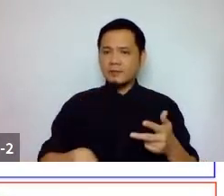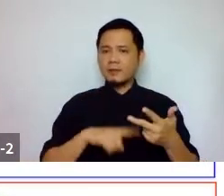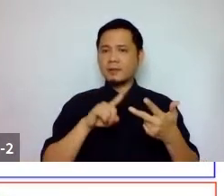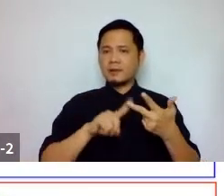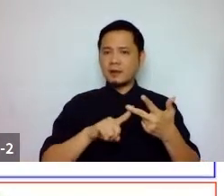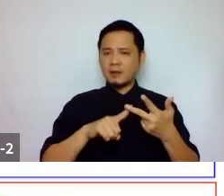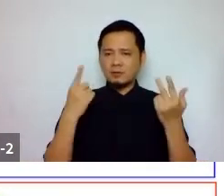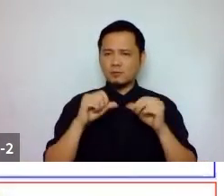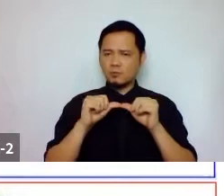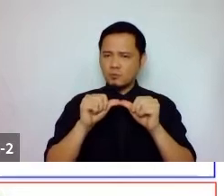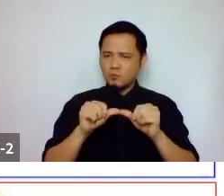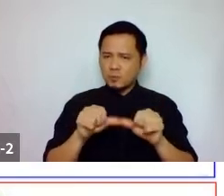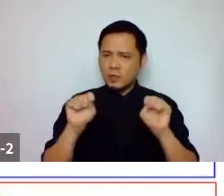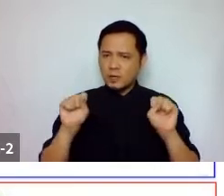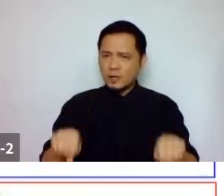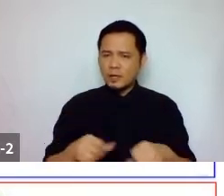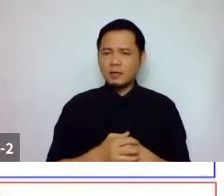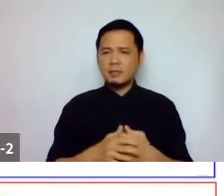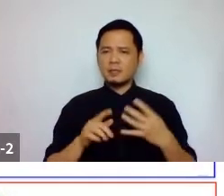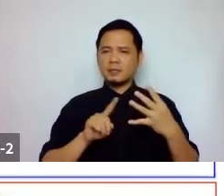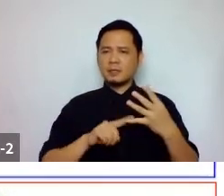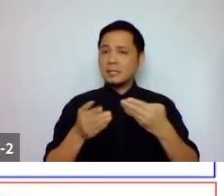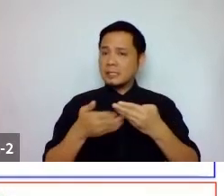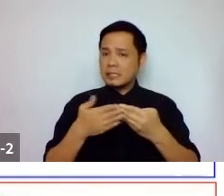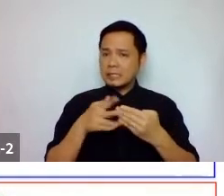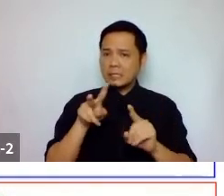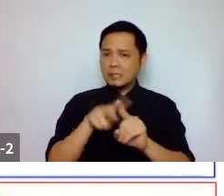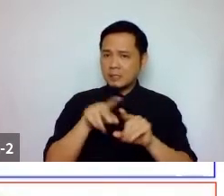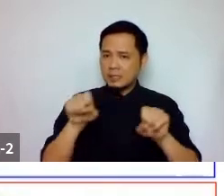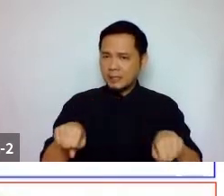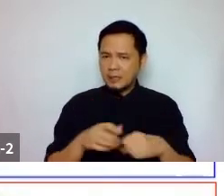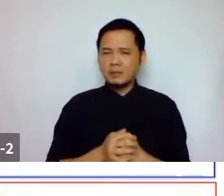if it’s easy to implement and if there is available supply.